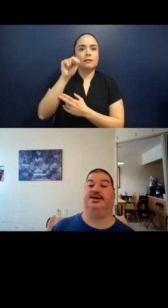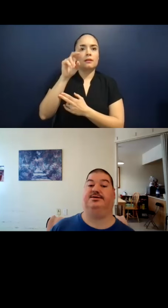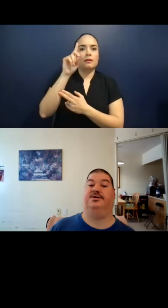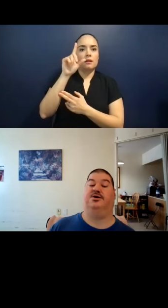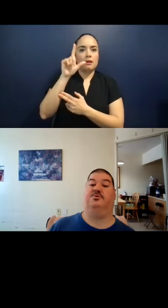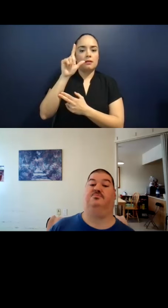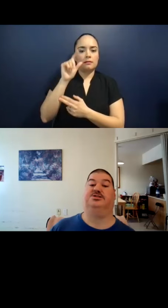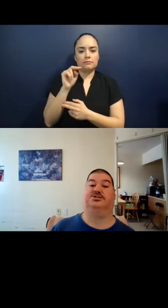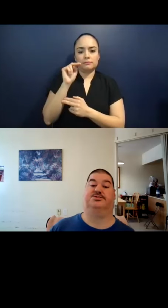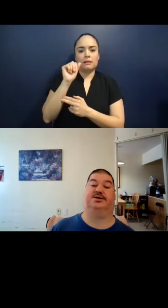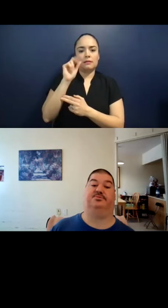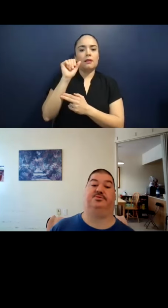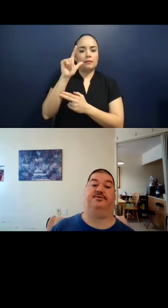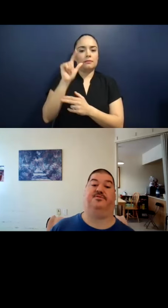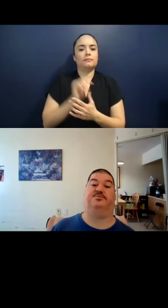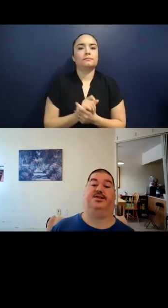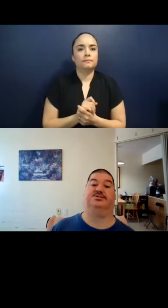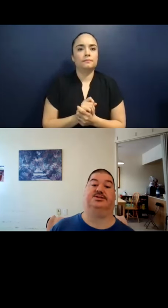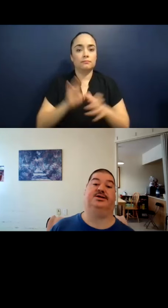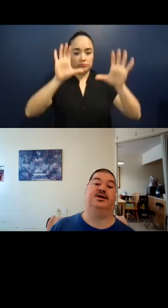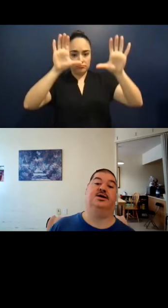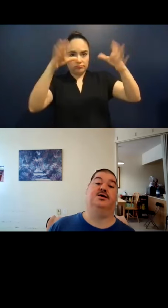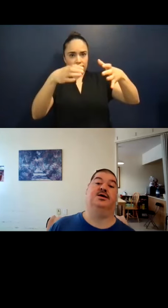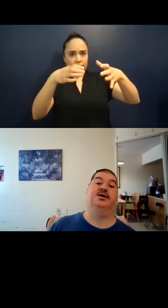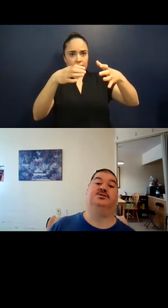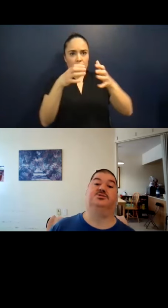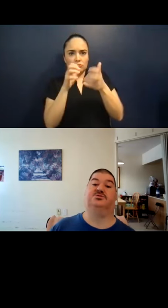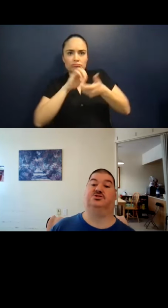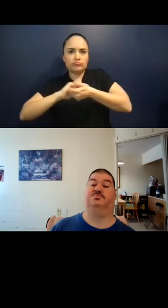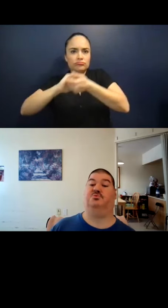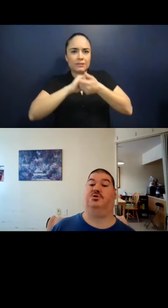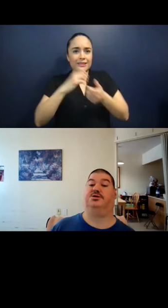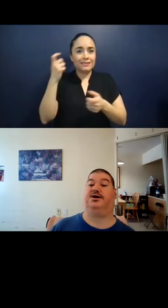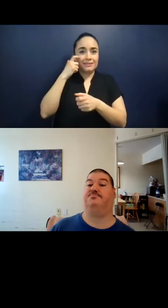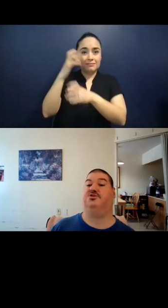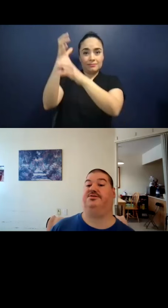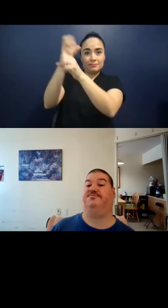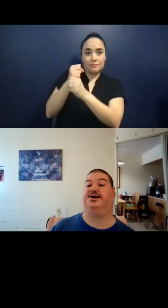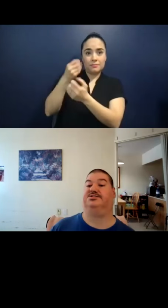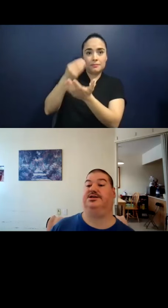and Miles the doll are going to be starting a new